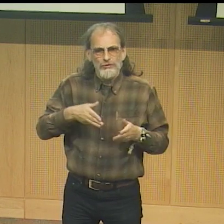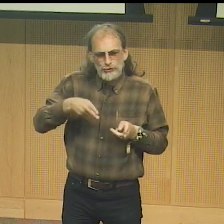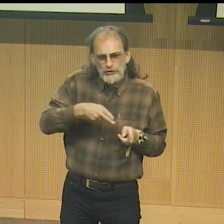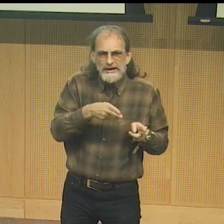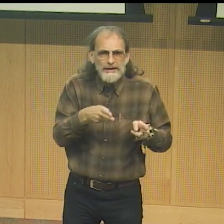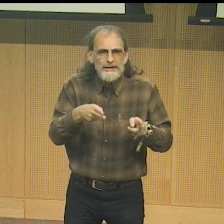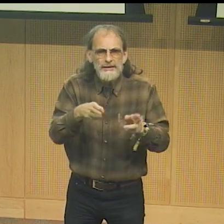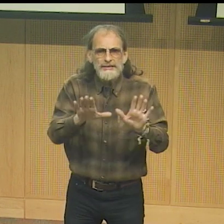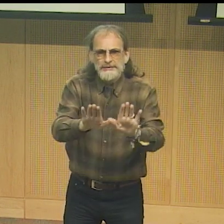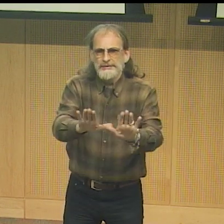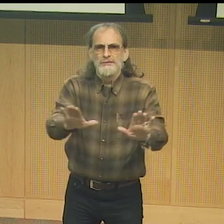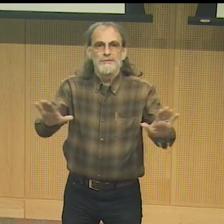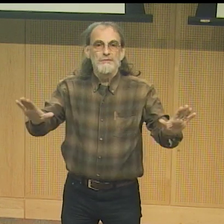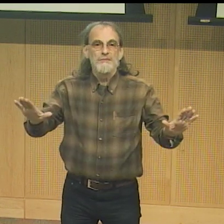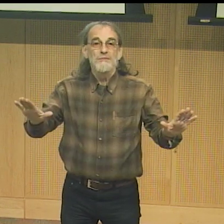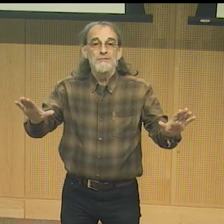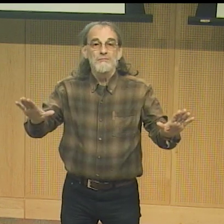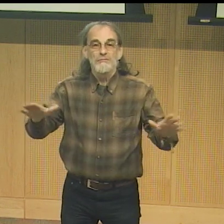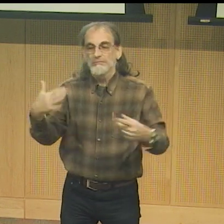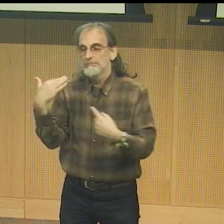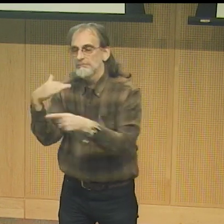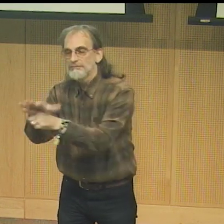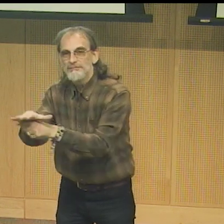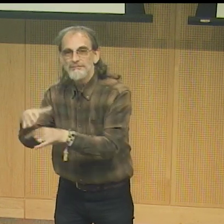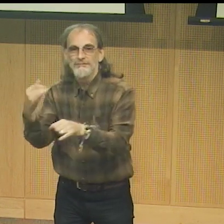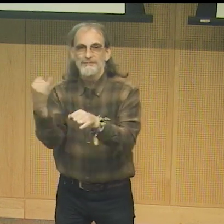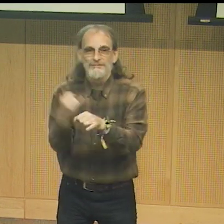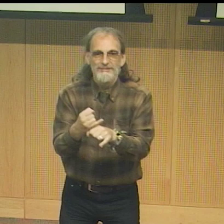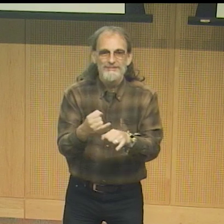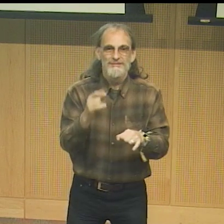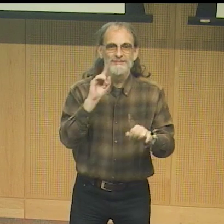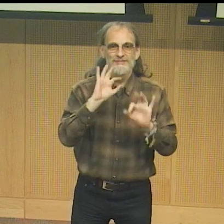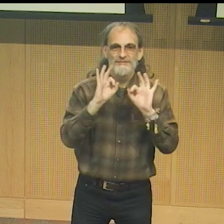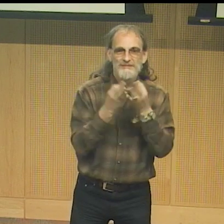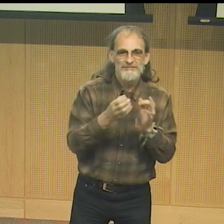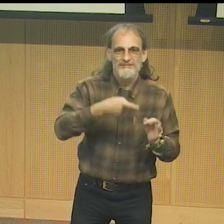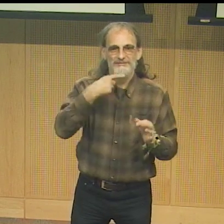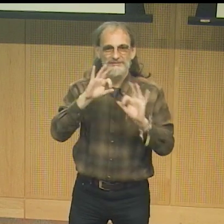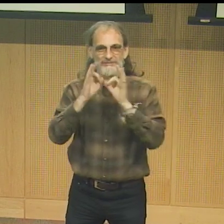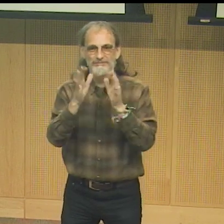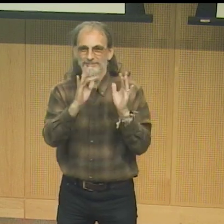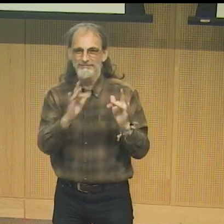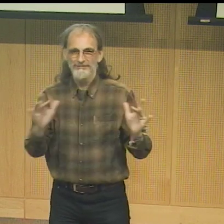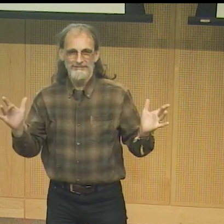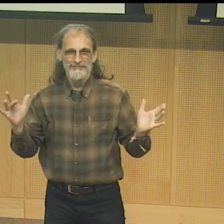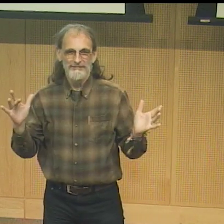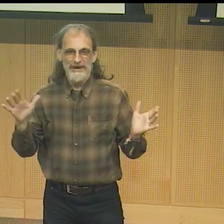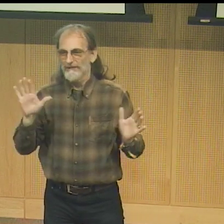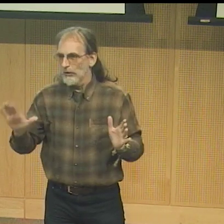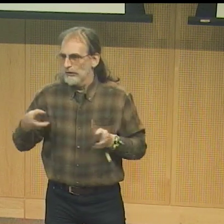Deafhood is a journey that we all experience. We all come from different backgrounds. Some people come from a mainstream environment,